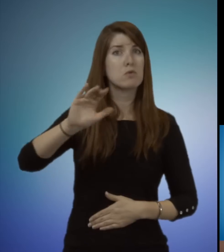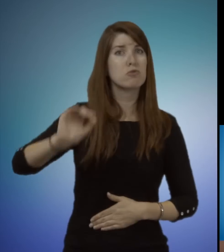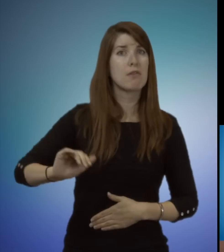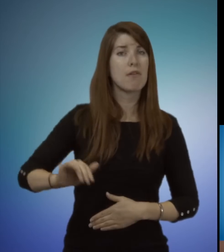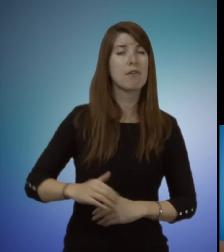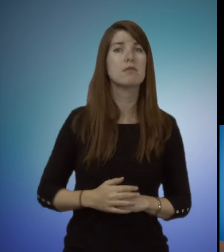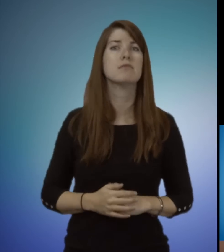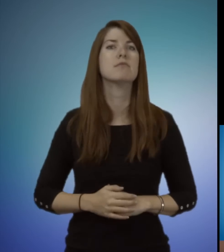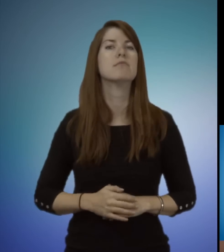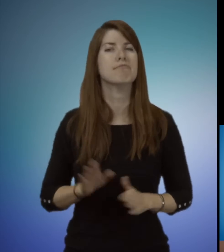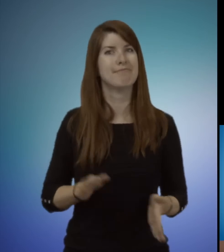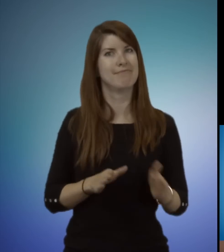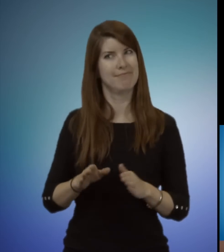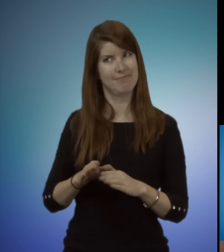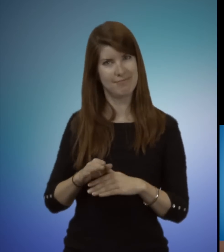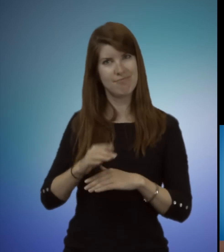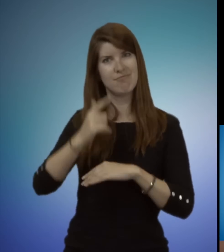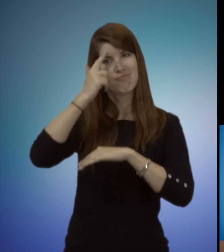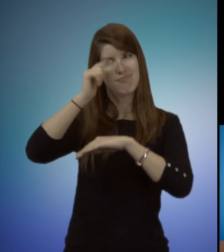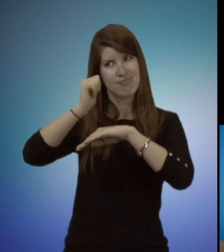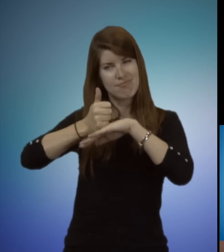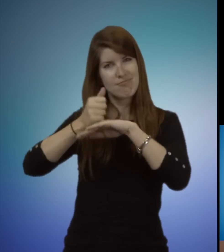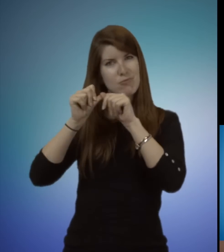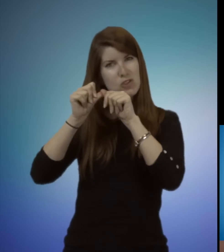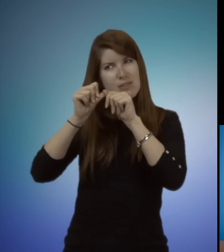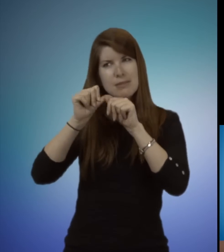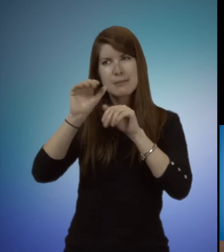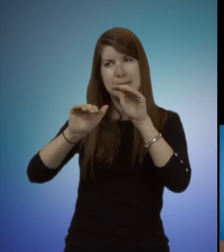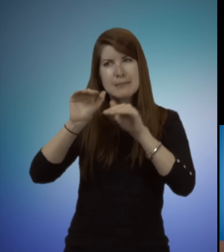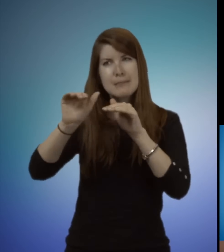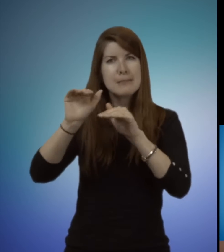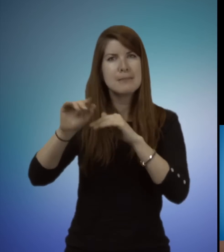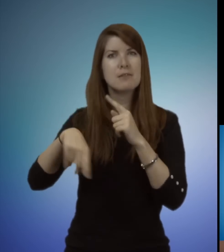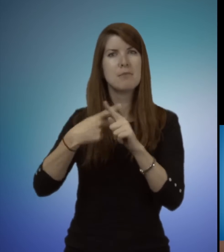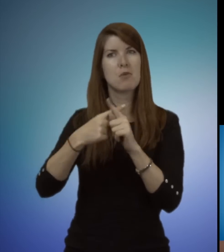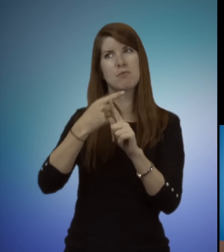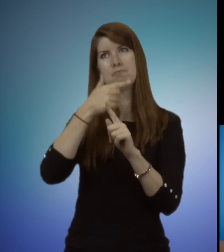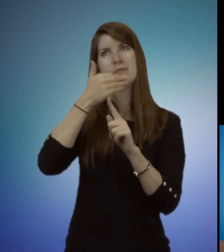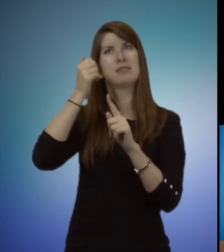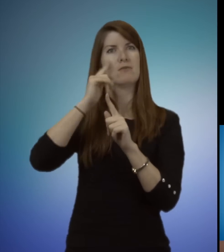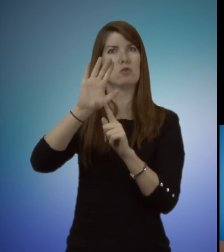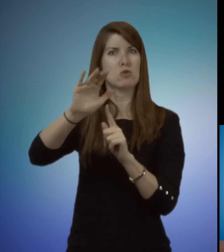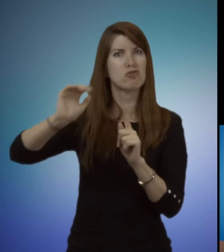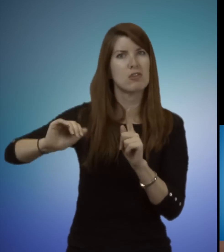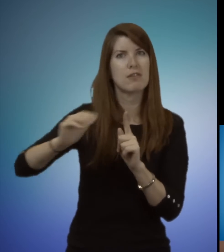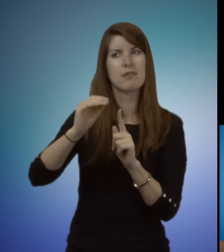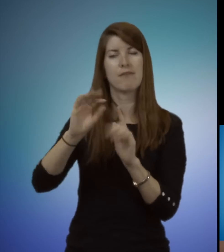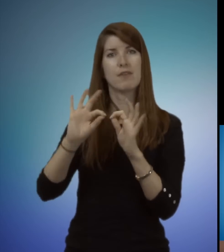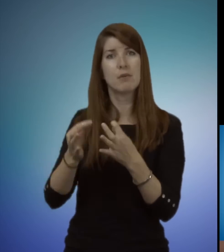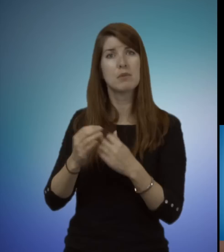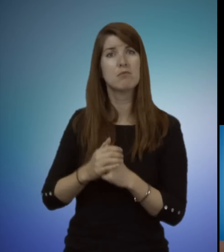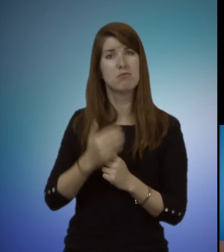Be persistent about what you feel is best for your child and family. You know your child best.